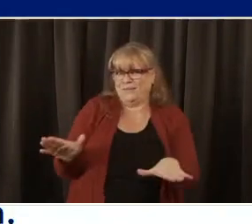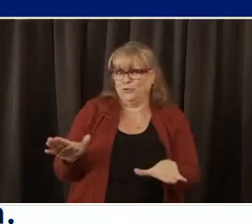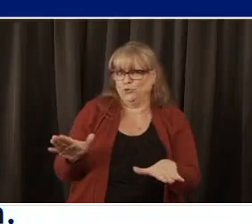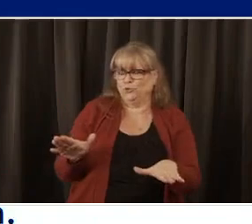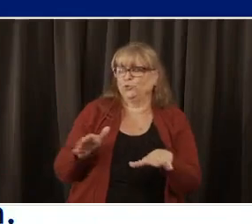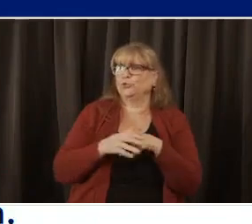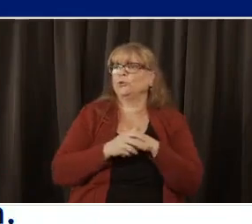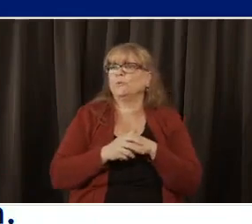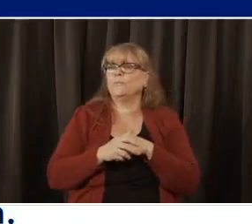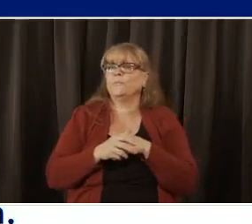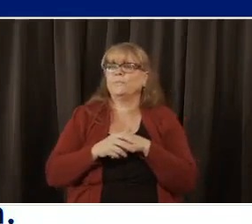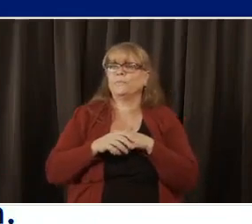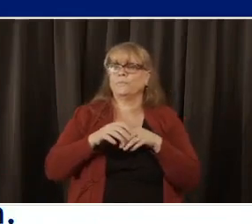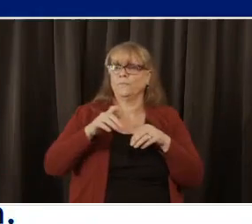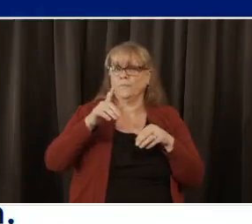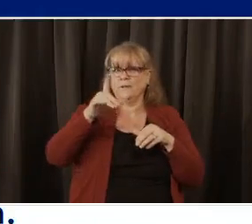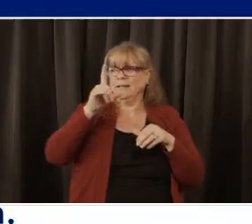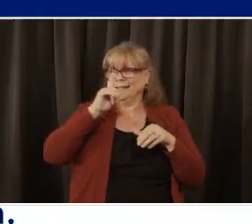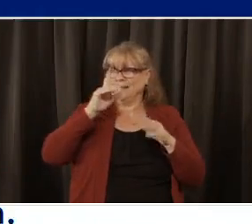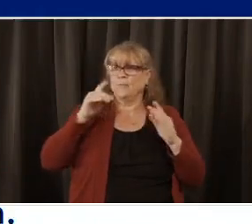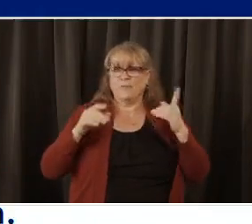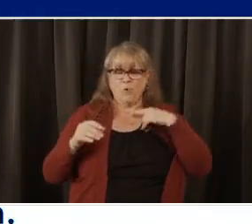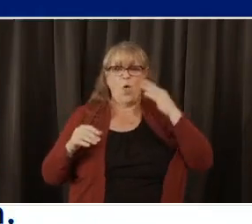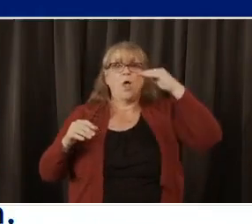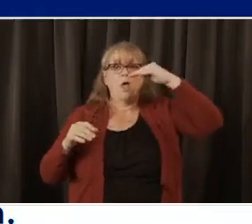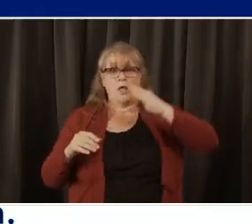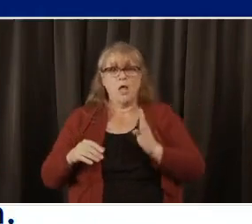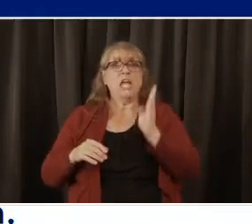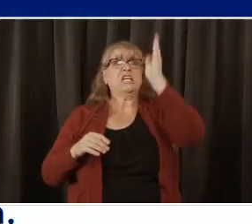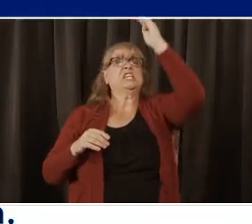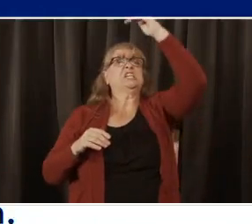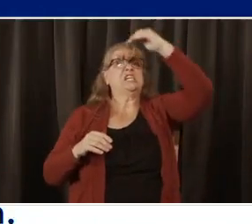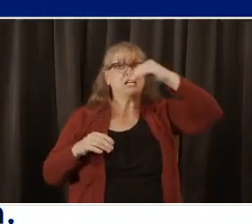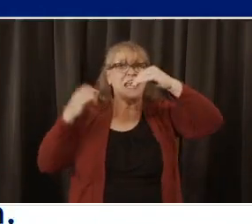does appear that we have entered our fourth wave of illness as the governor mentioned. Next slide.